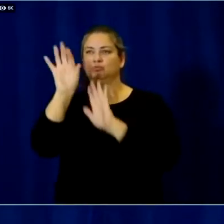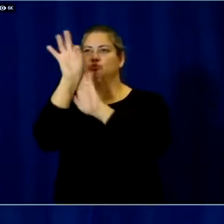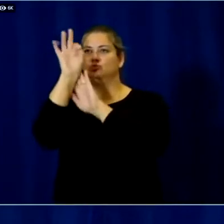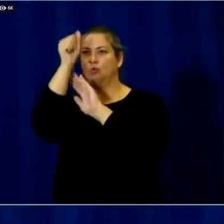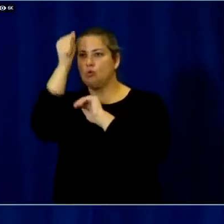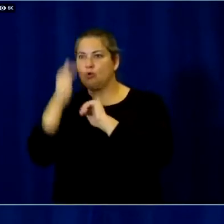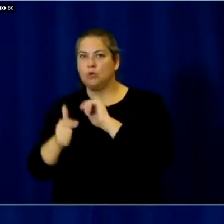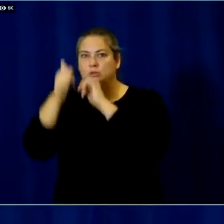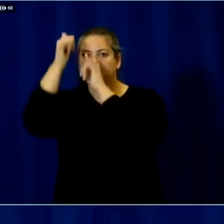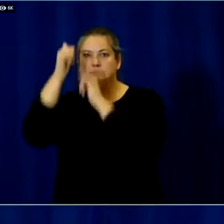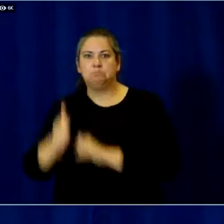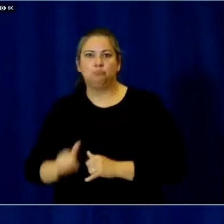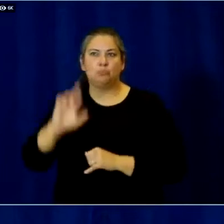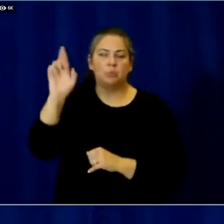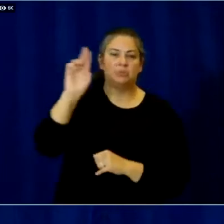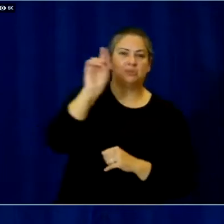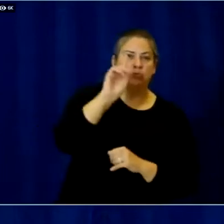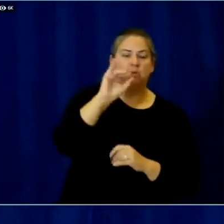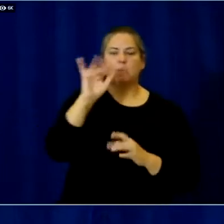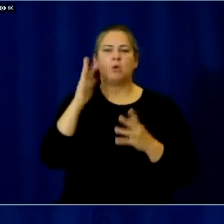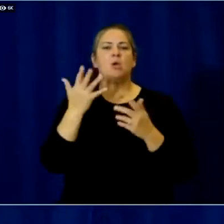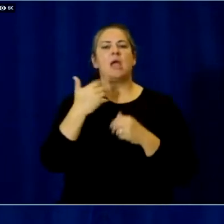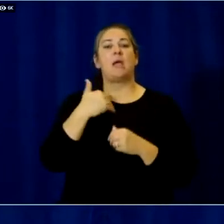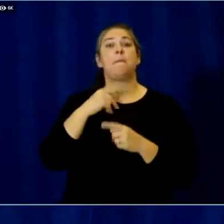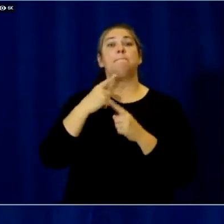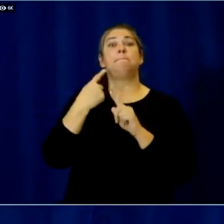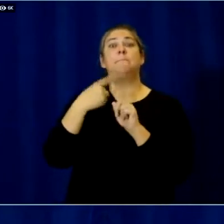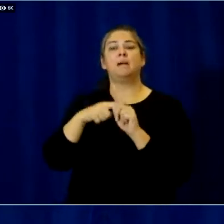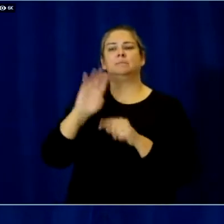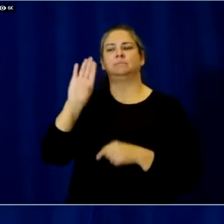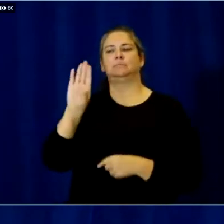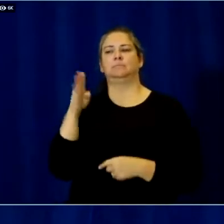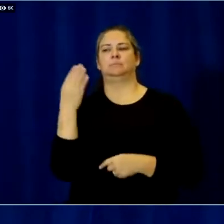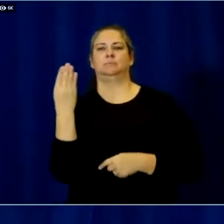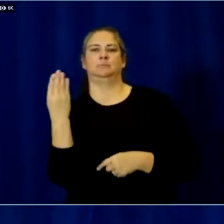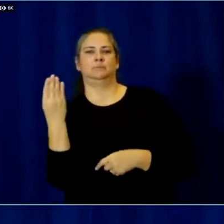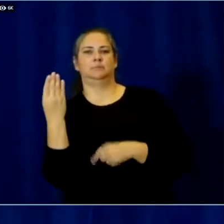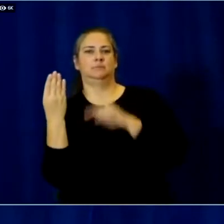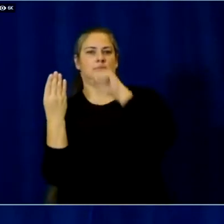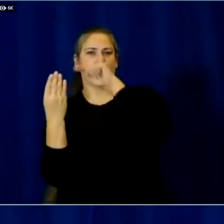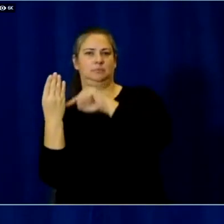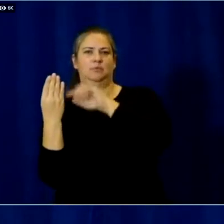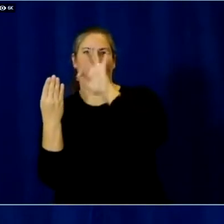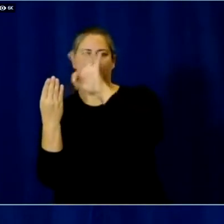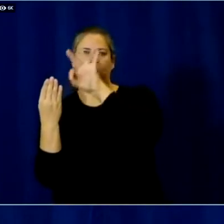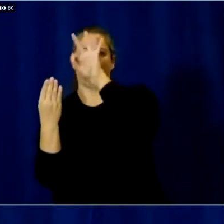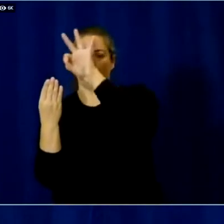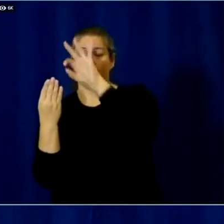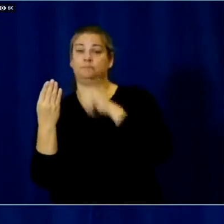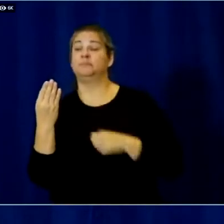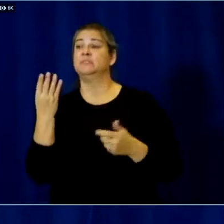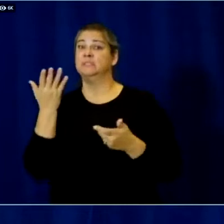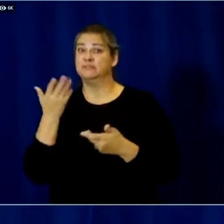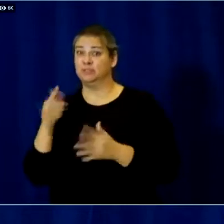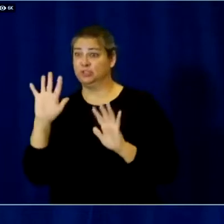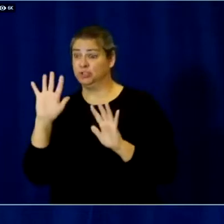more questions for you on the backside. If you wanna vote in these constitutional amendments. Alright, so your ballots all done. And by the way,